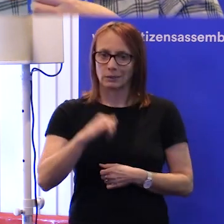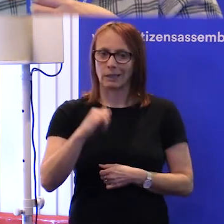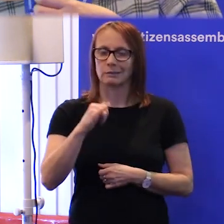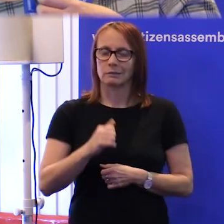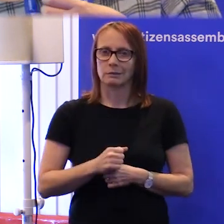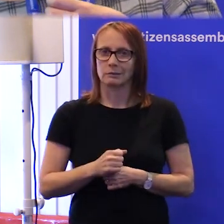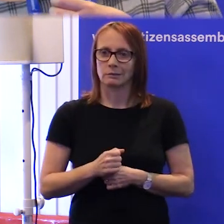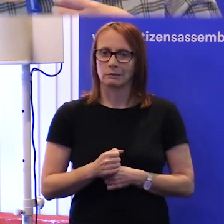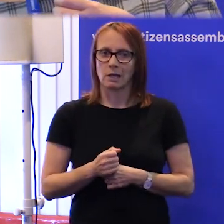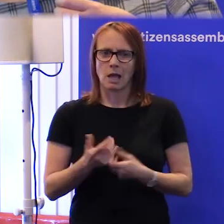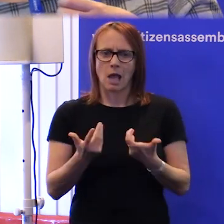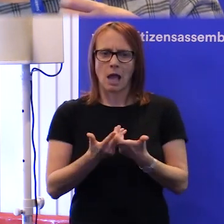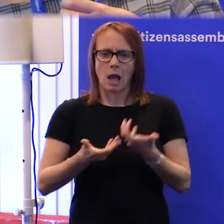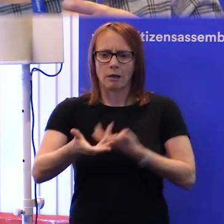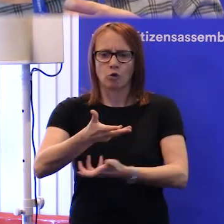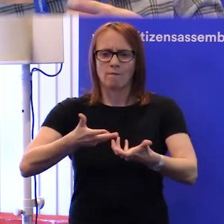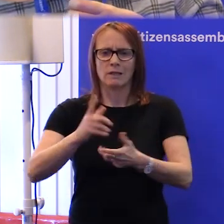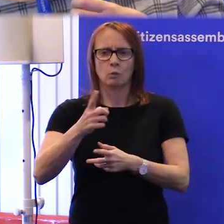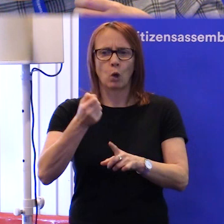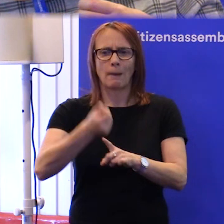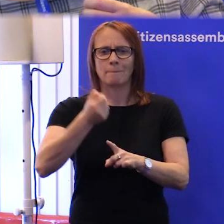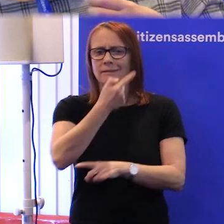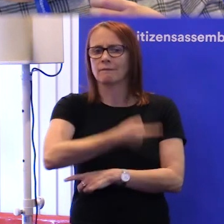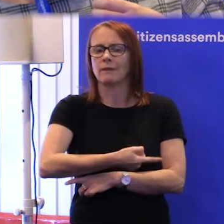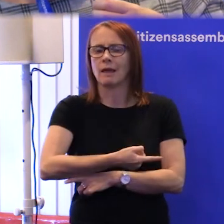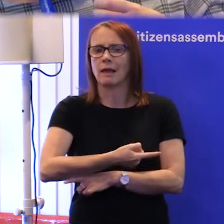impact on our discussions over the next few weekends if we don't step back and